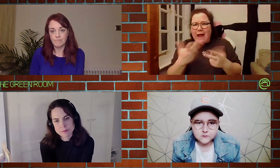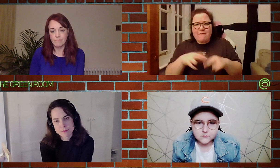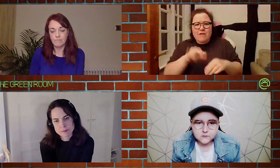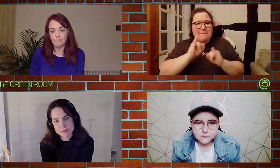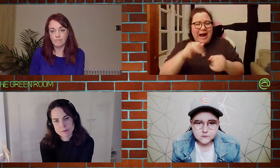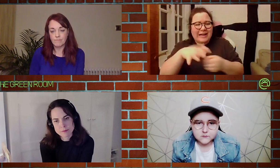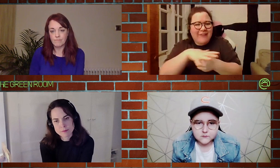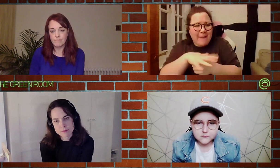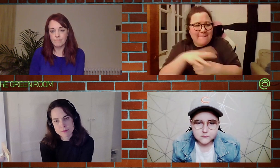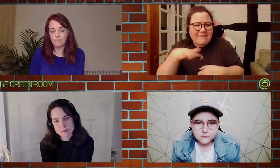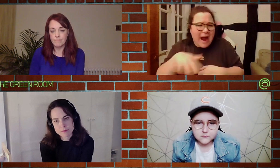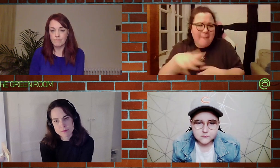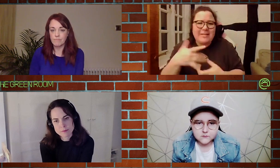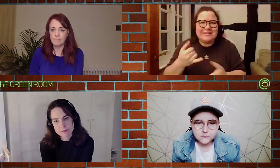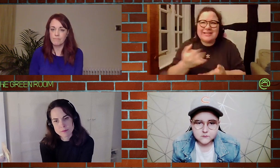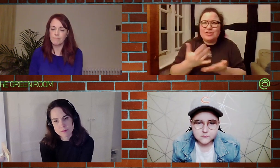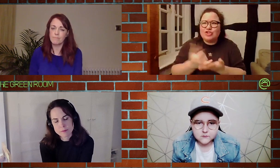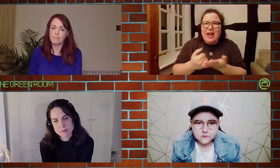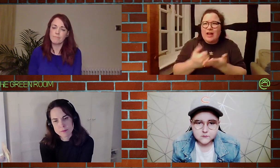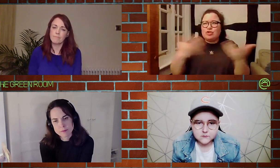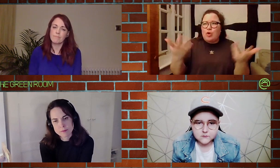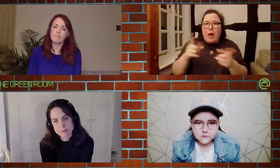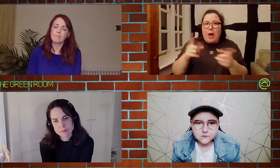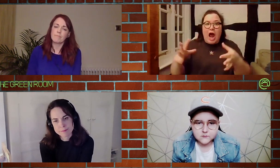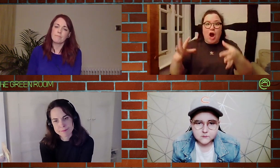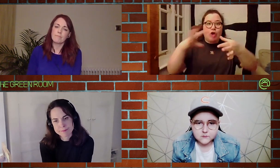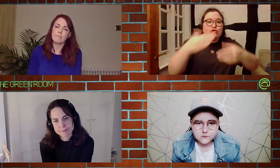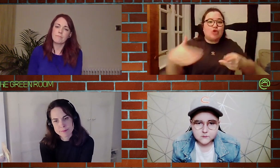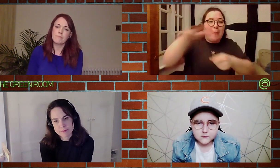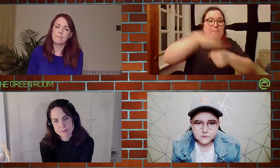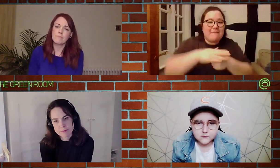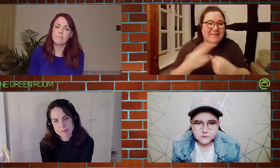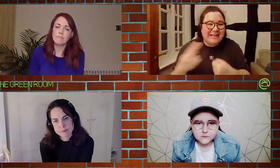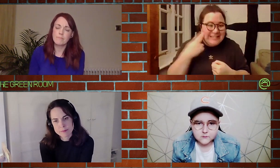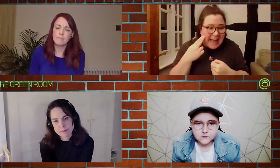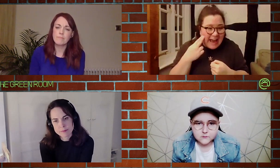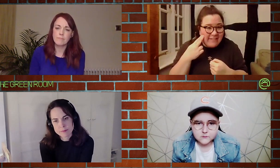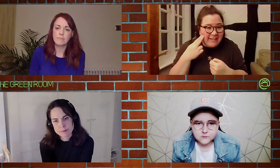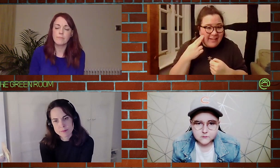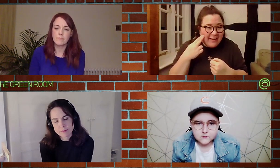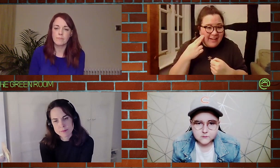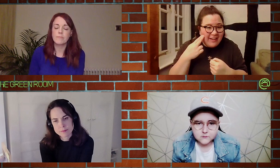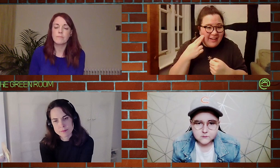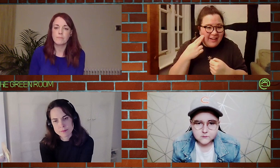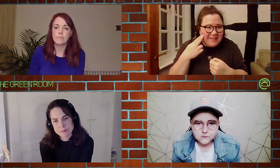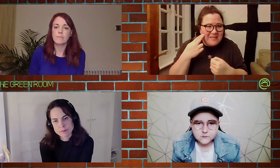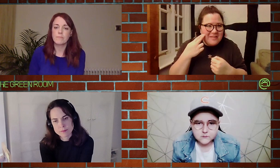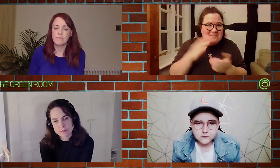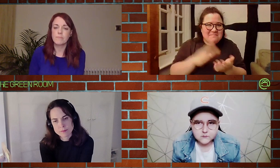what's the word, if you're in a bad environment or you know I guess having that barrier